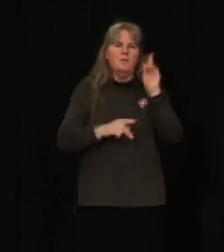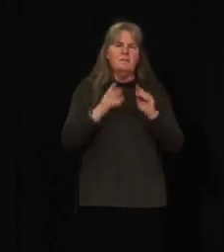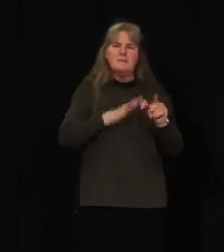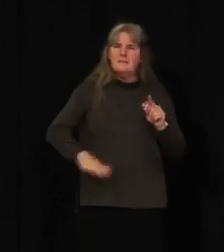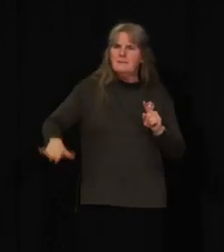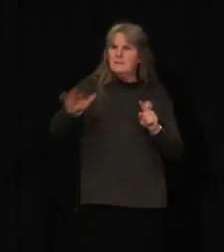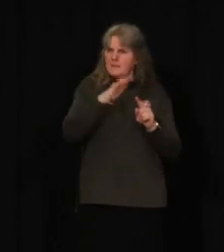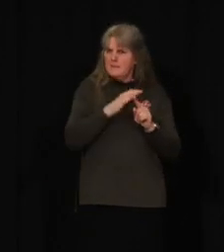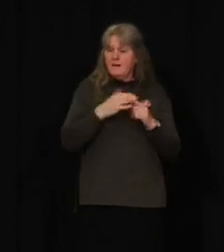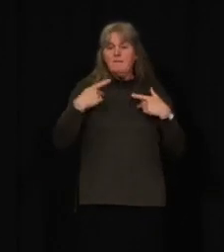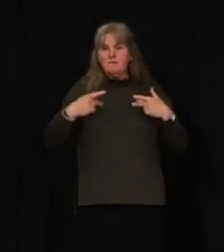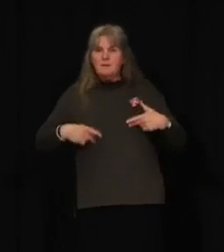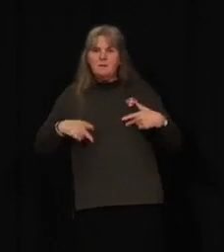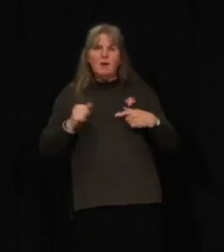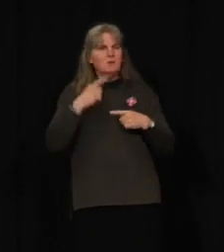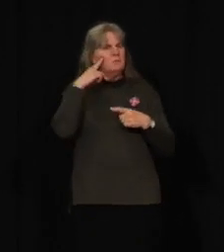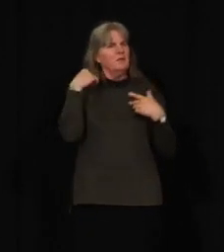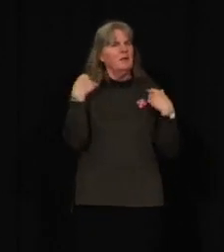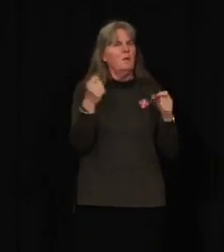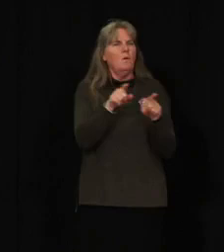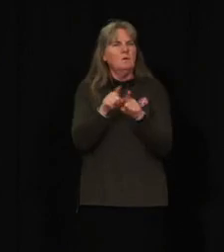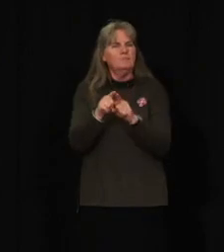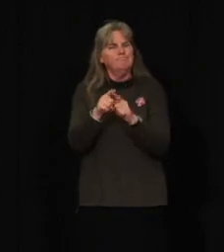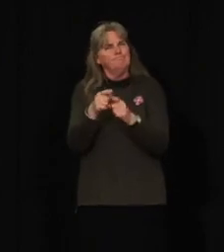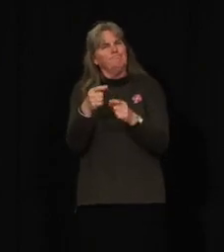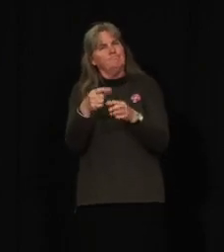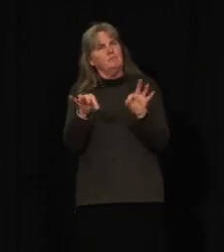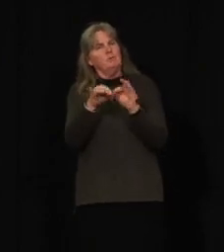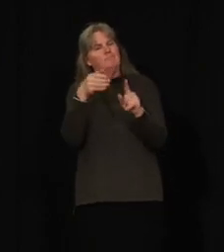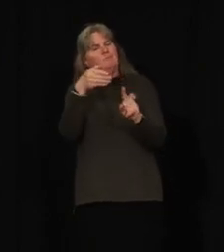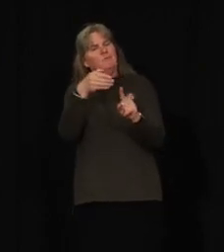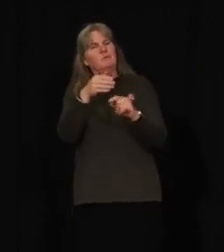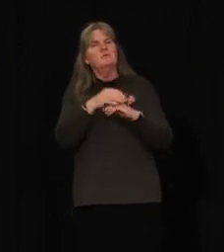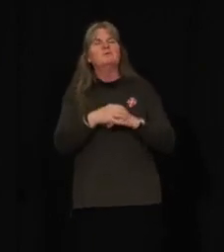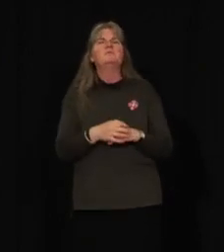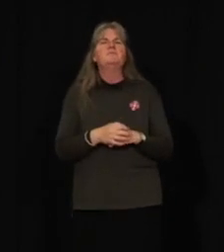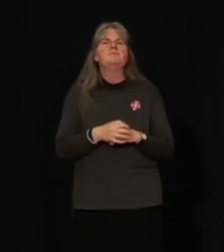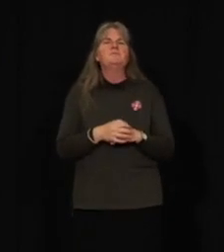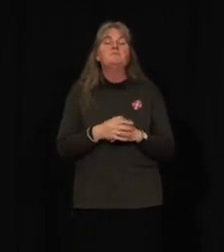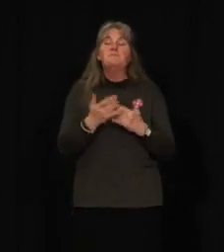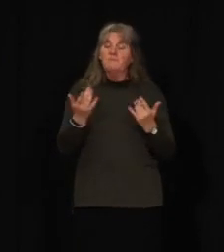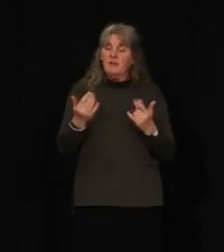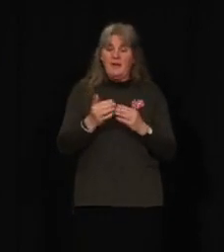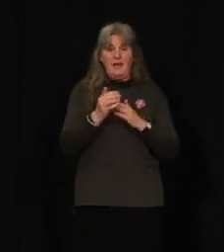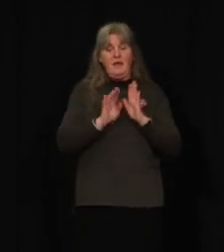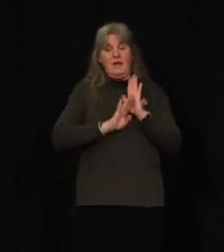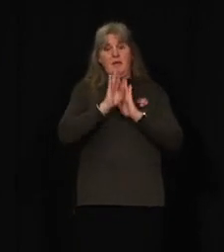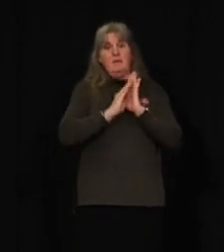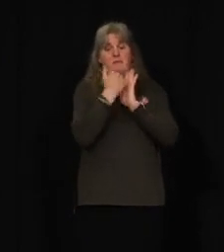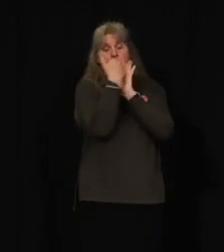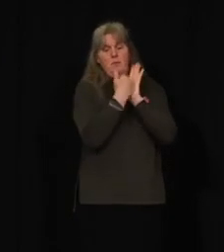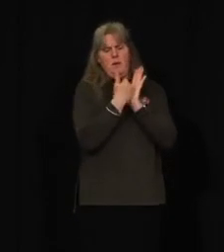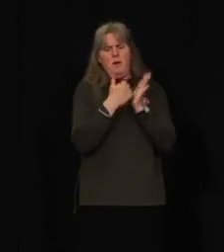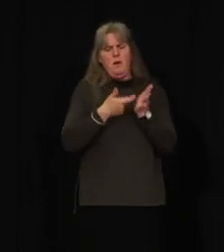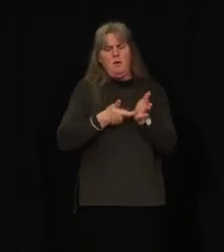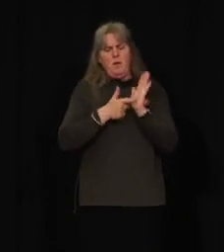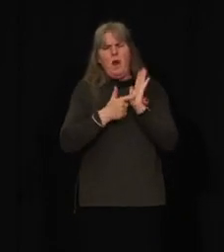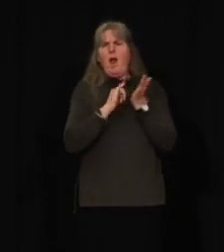well as our physical health. Guidelines to assist with the reopening of Yukon are being